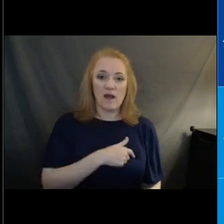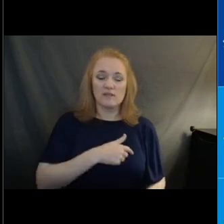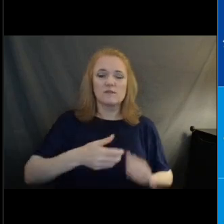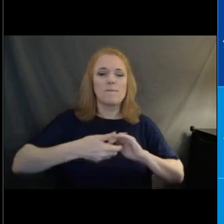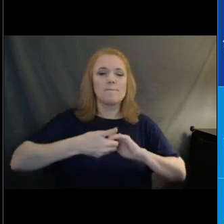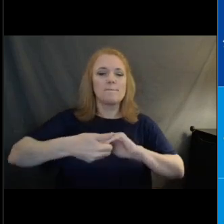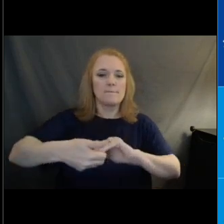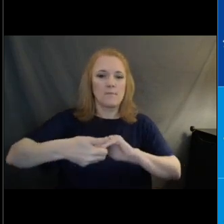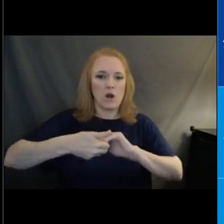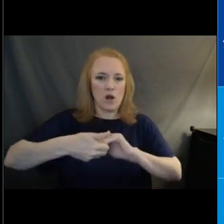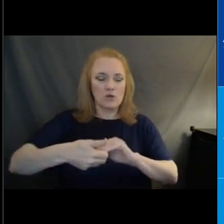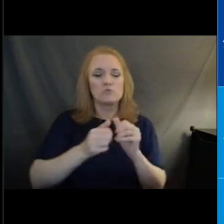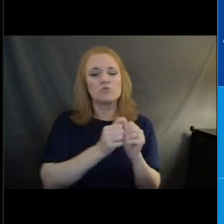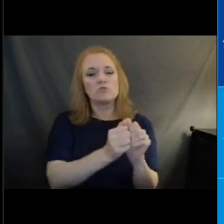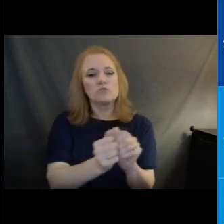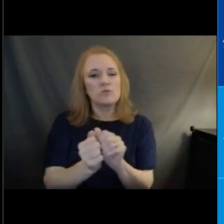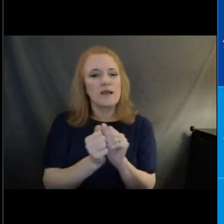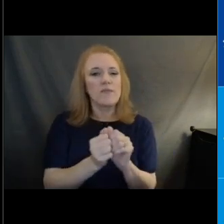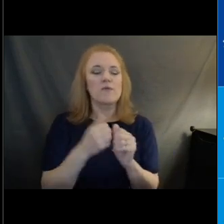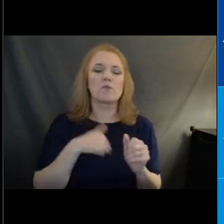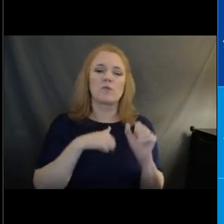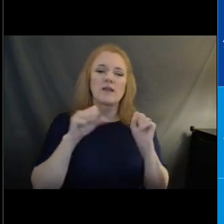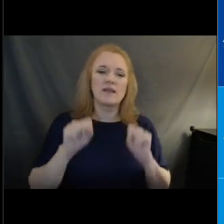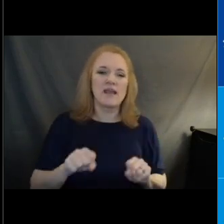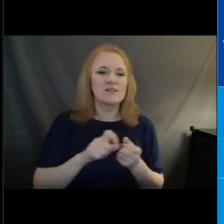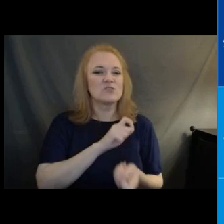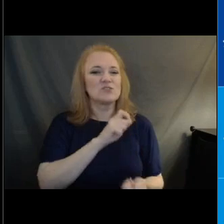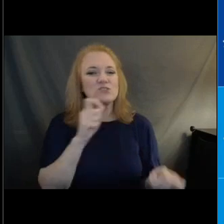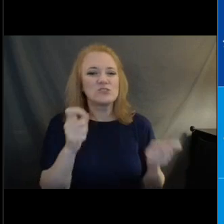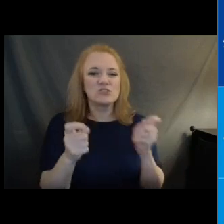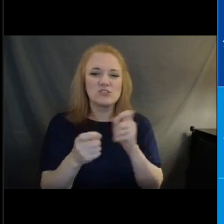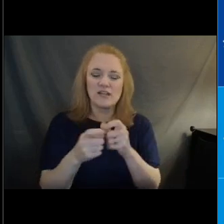so together we can turn the tide against this growing hazard, this hazard that most people